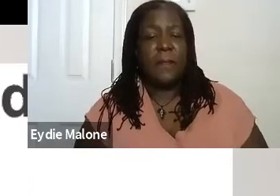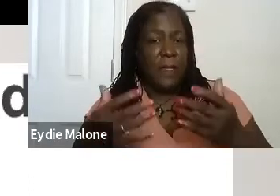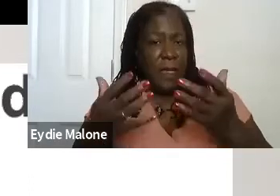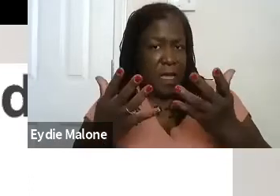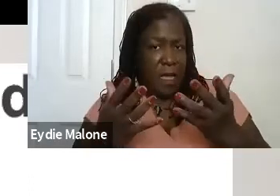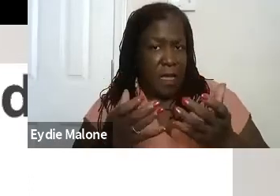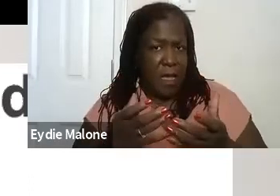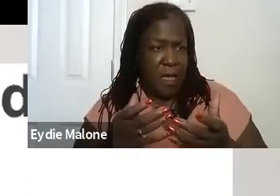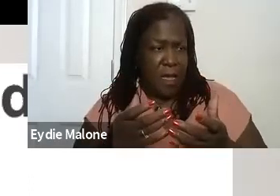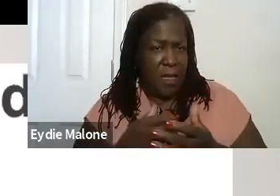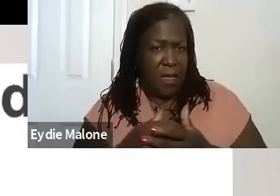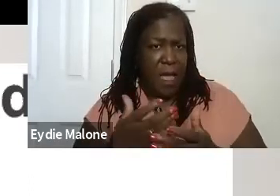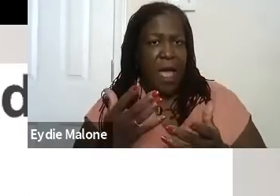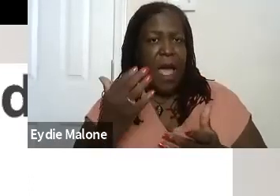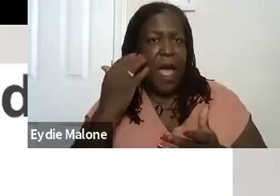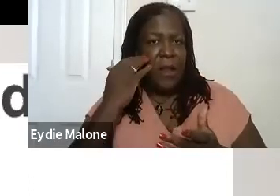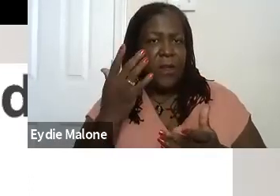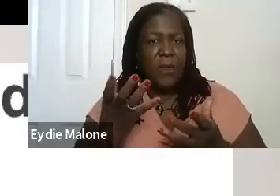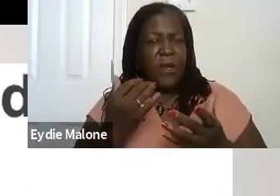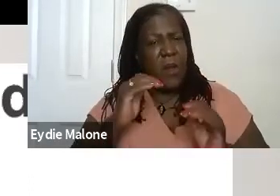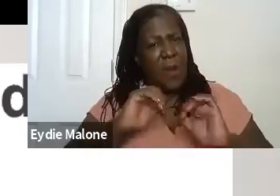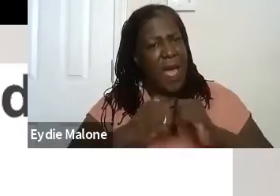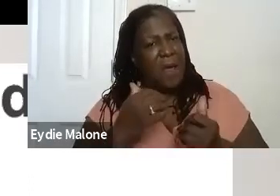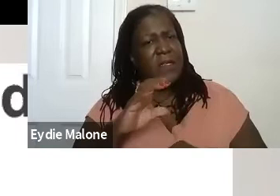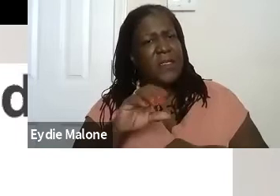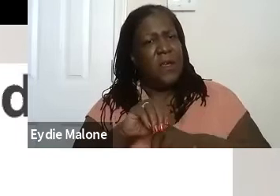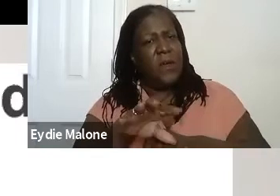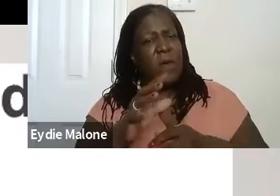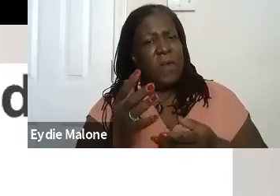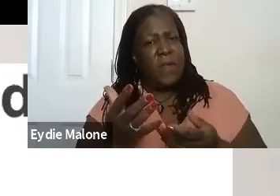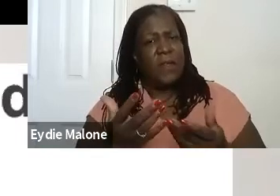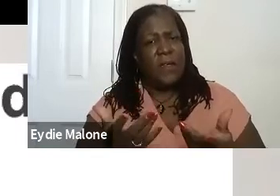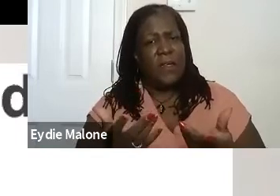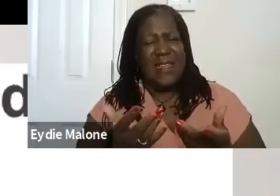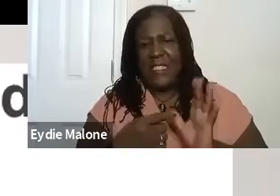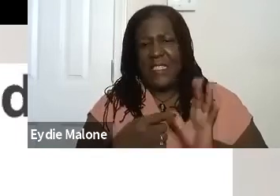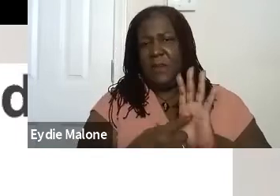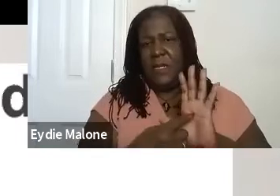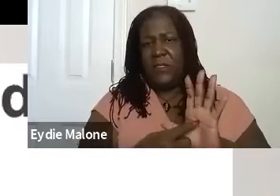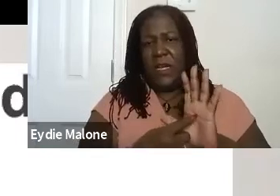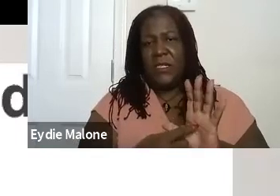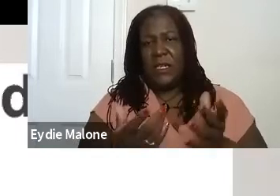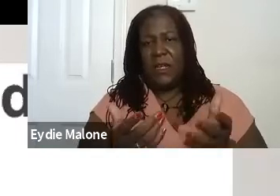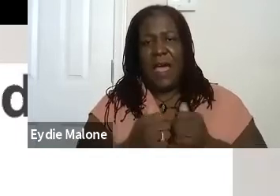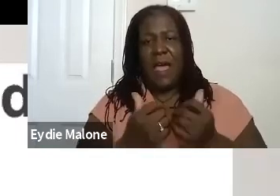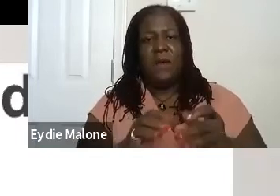behave in a comparator. So it's just a demonstration of how significant the pandemic actually is.